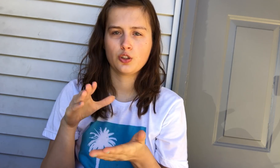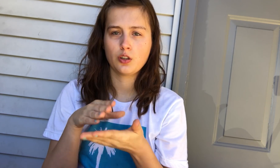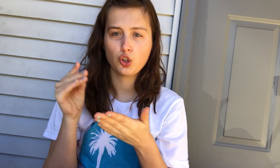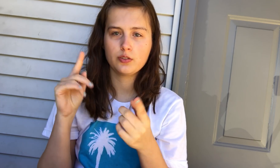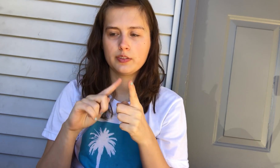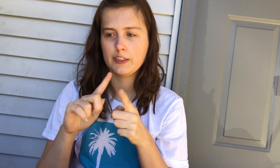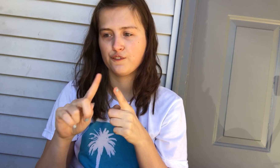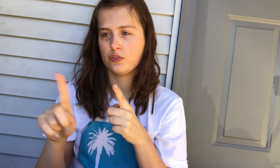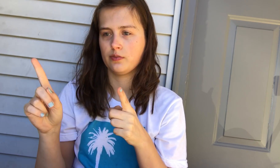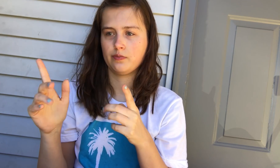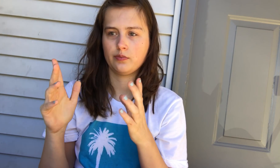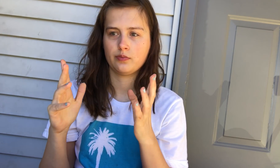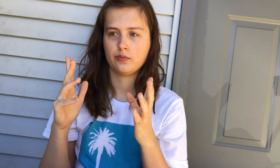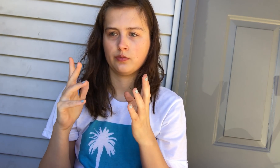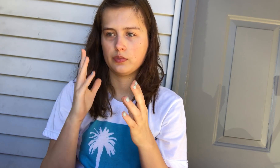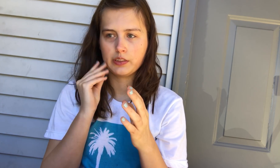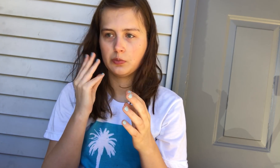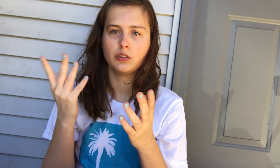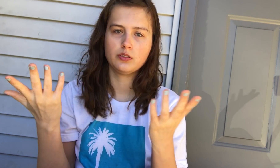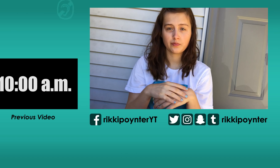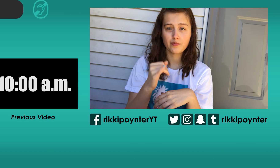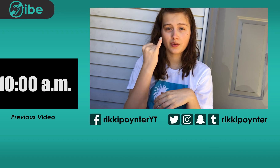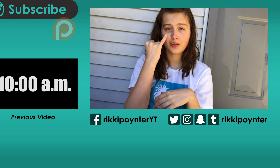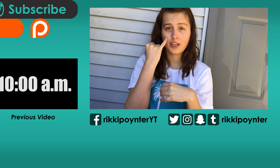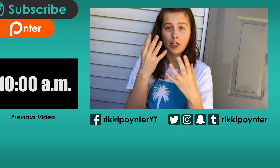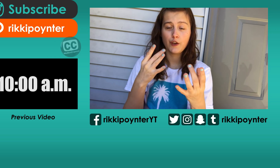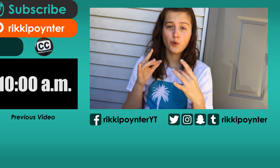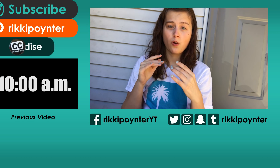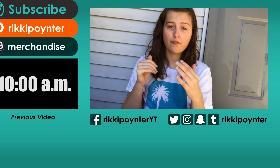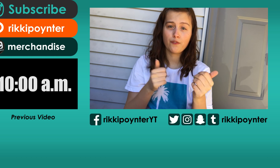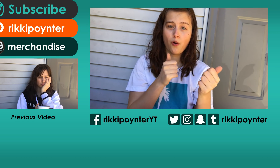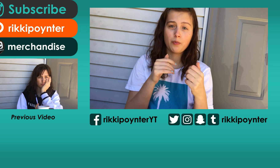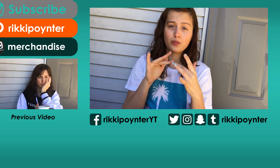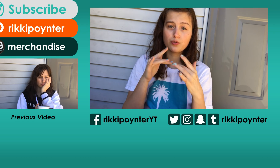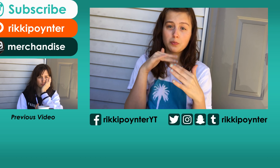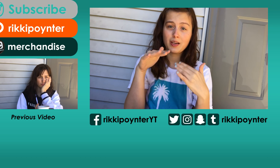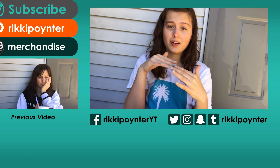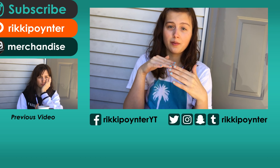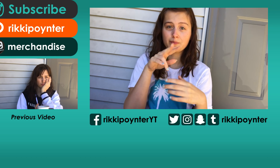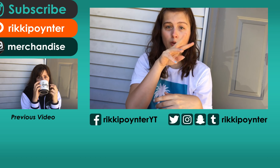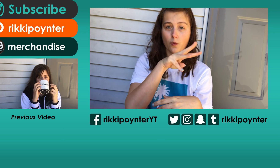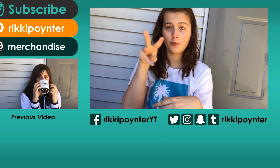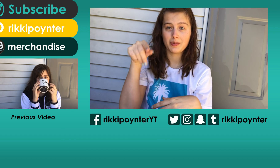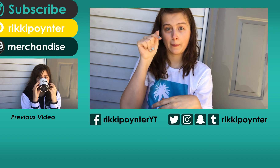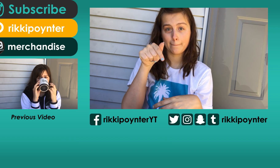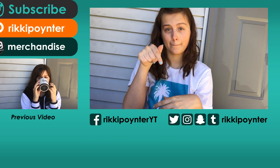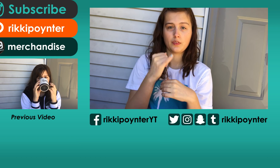So we can learn about different experiences and perspectives. If you want to follow me on social media, links down below.